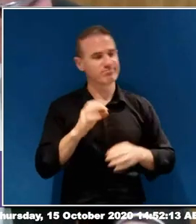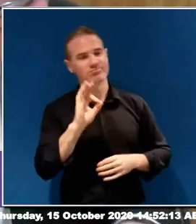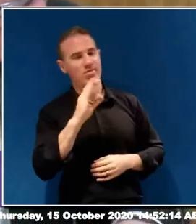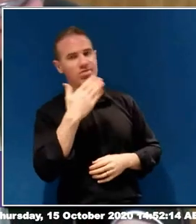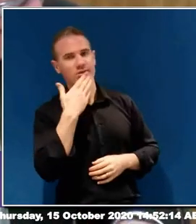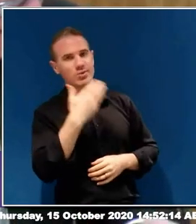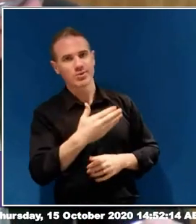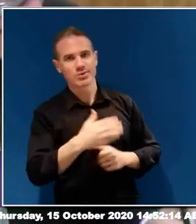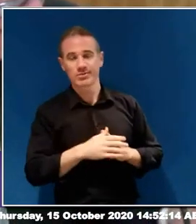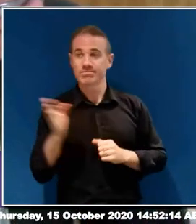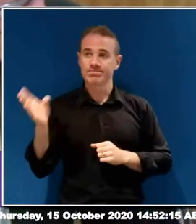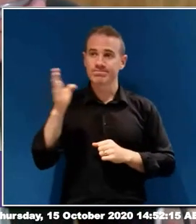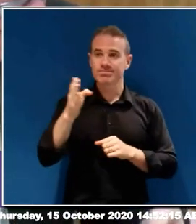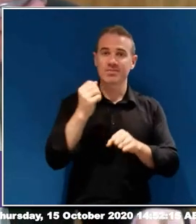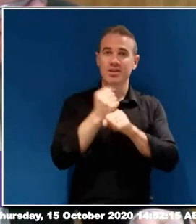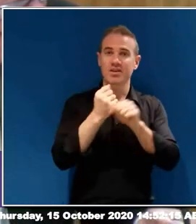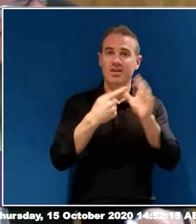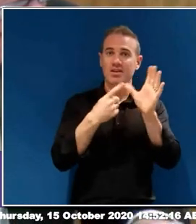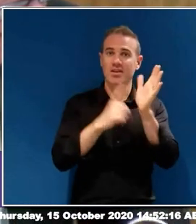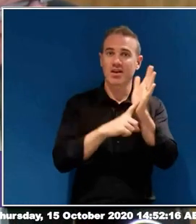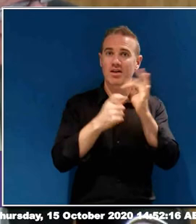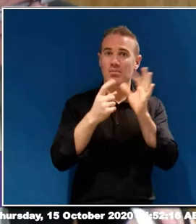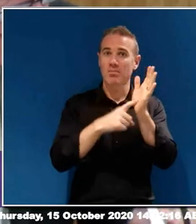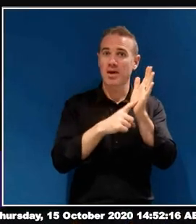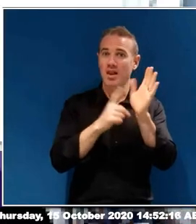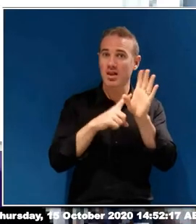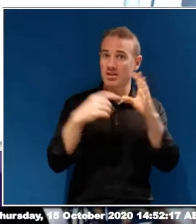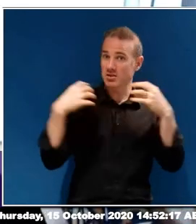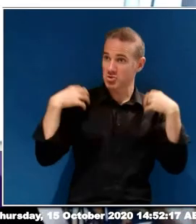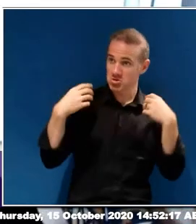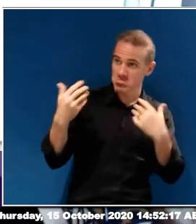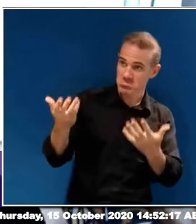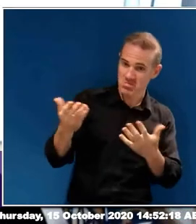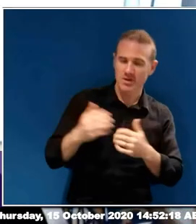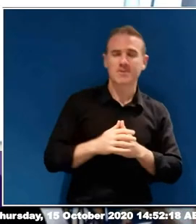Would it have been better, from your point of view, if